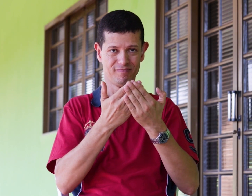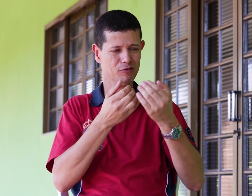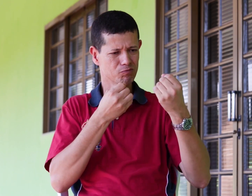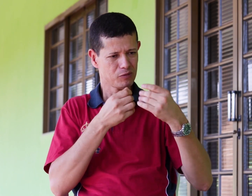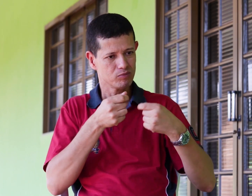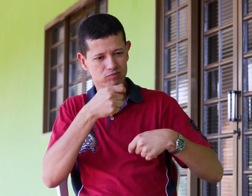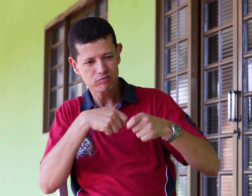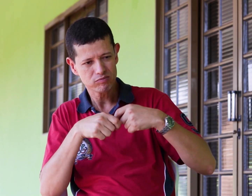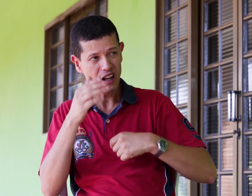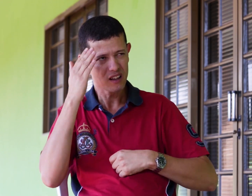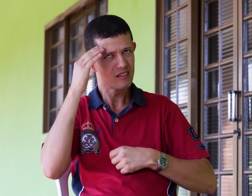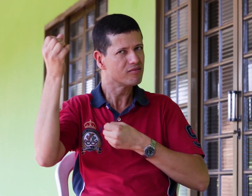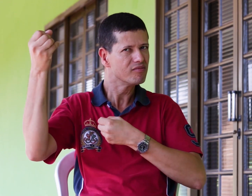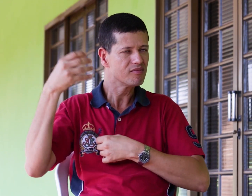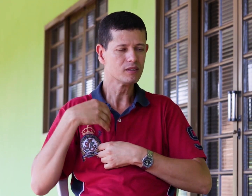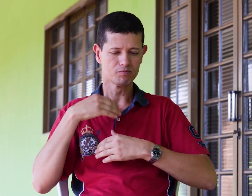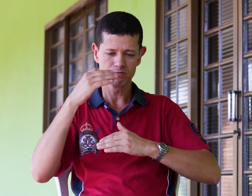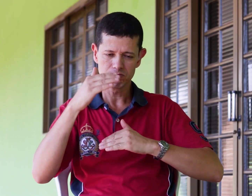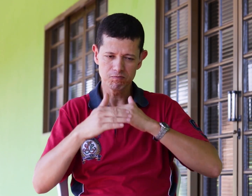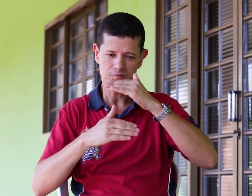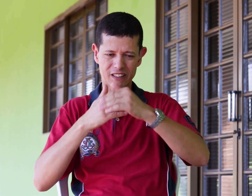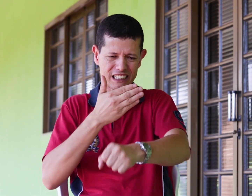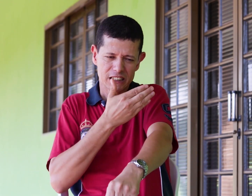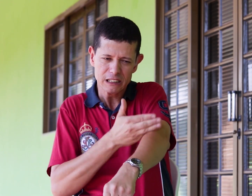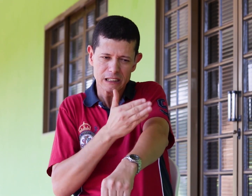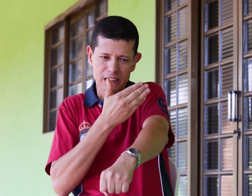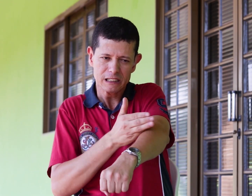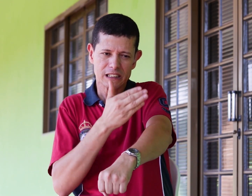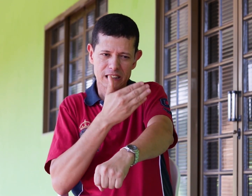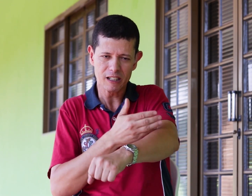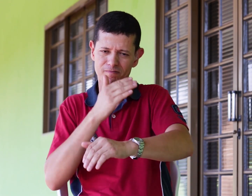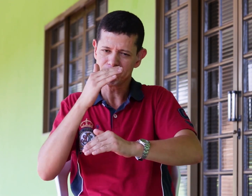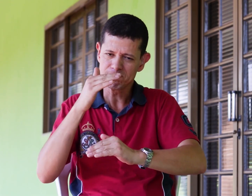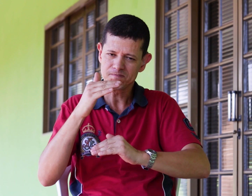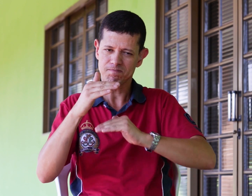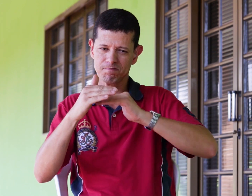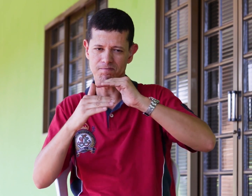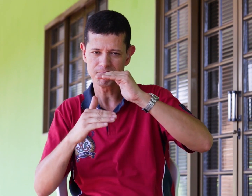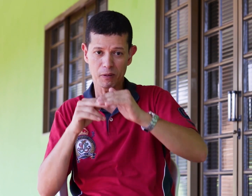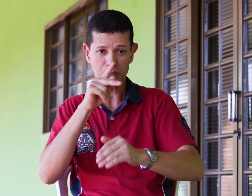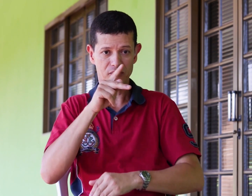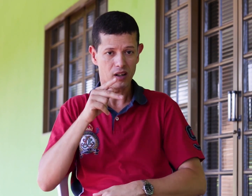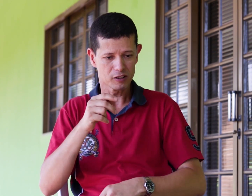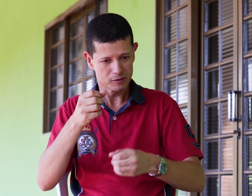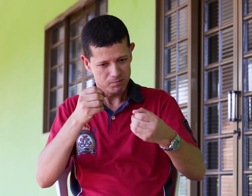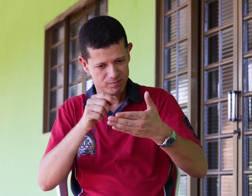And this way I started learning signs, practicing. As time went by, I also learned how to write.